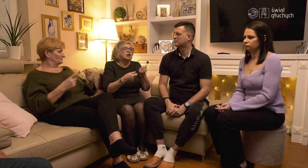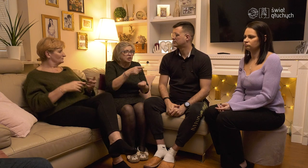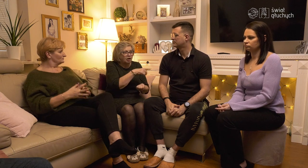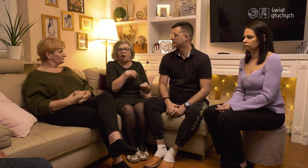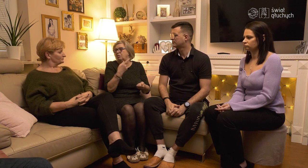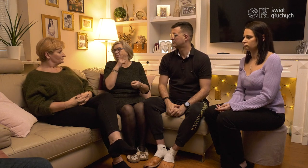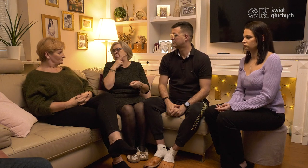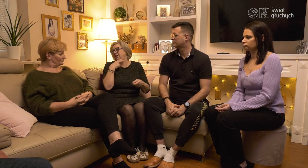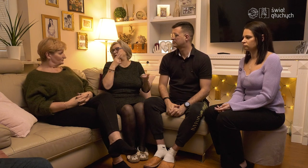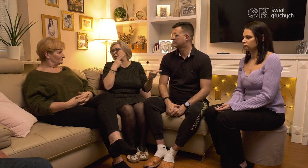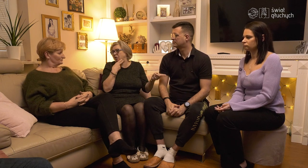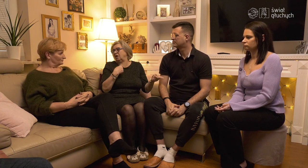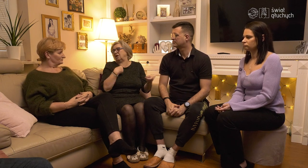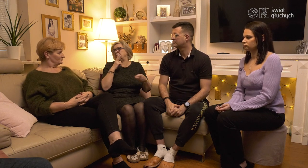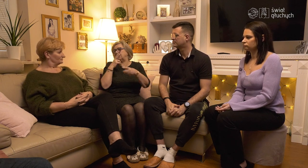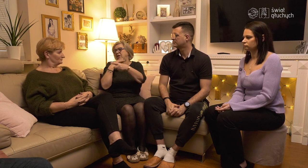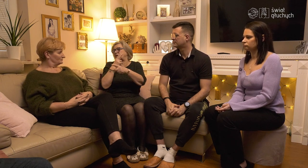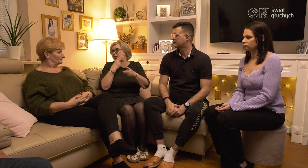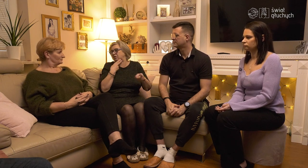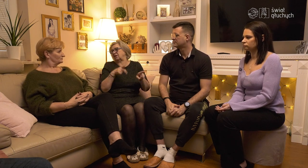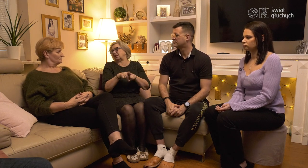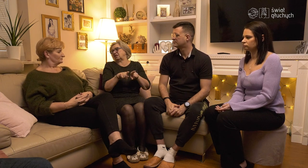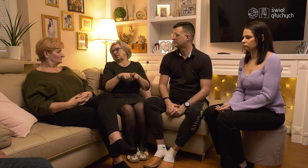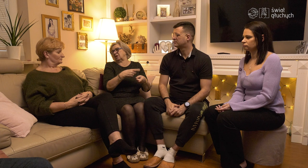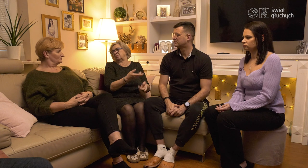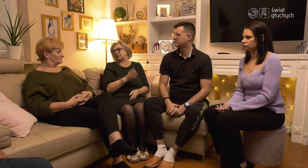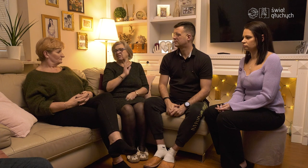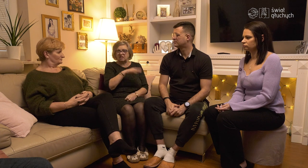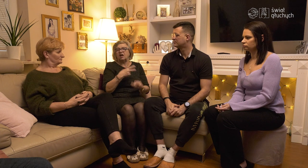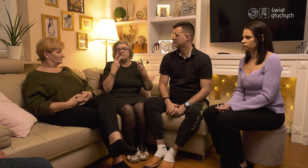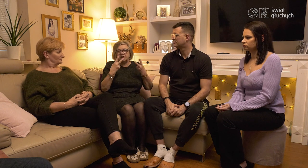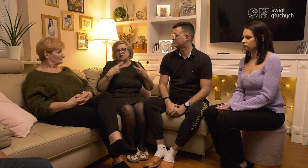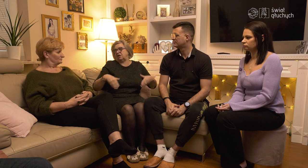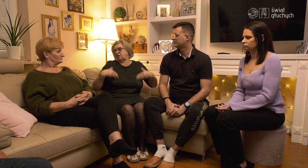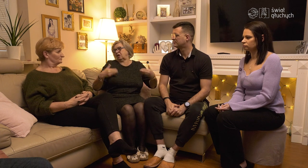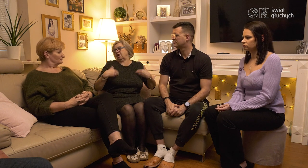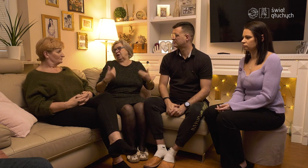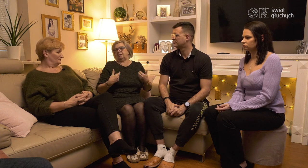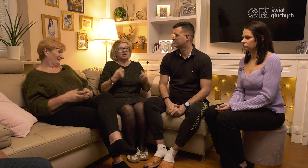In our family it happens, but the important thing is that they are healthy.